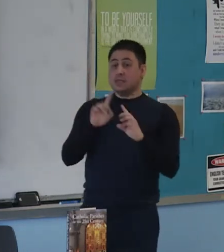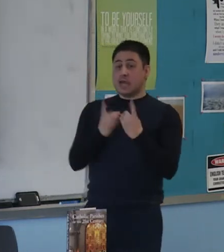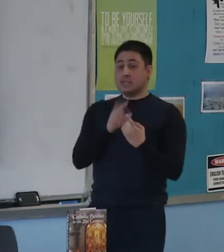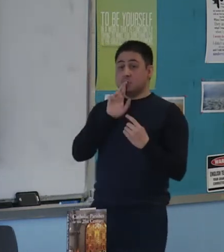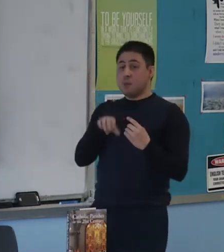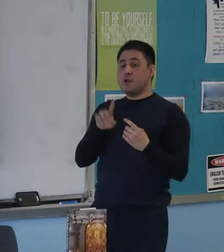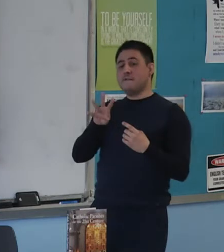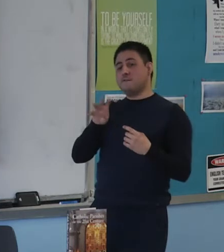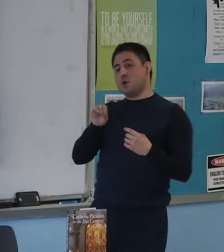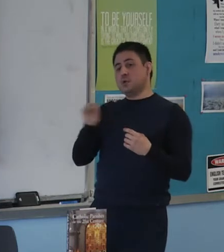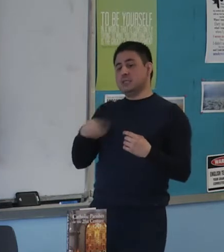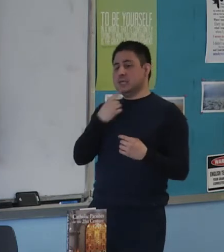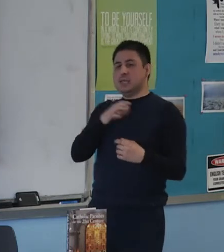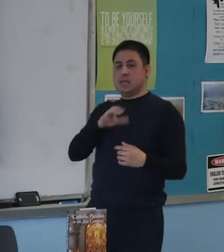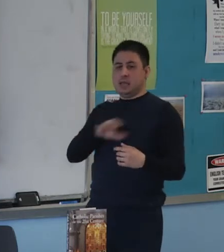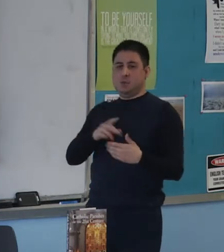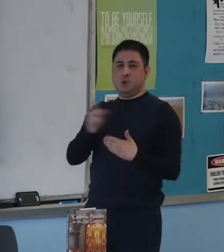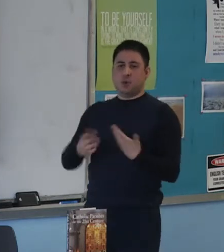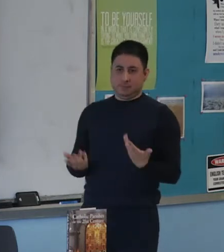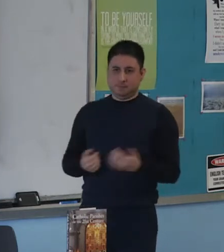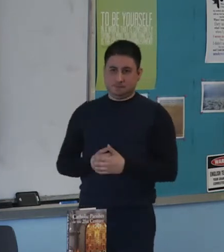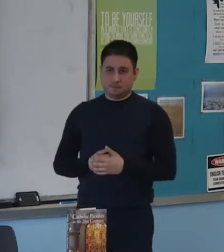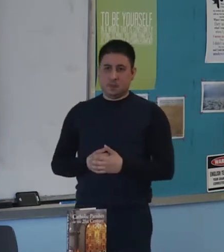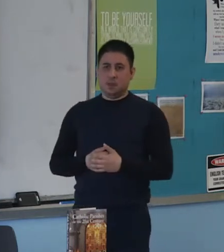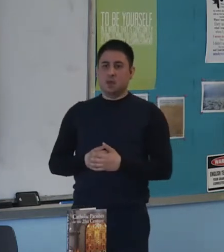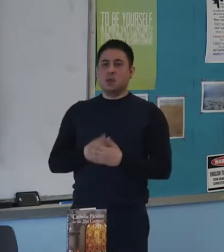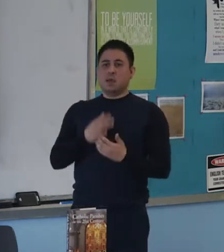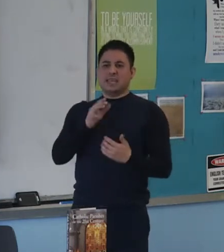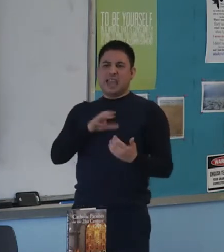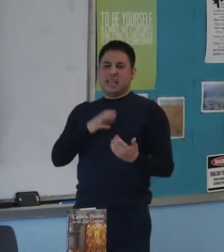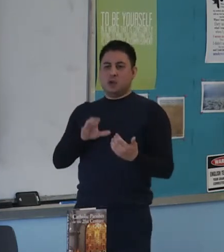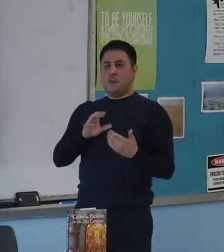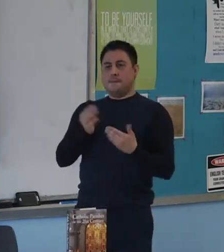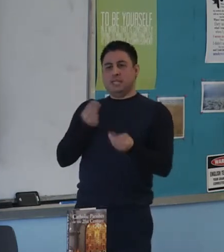it's catechetical, ministerial programs. So it's interesting to see 20 percent